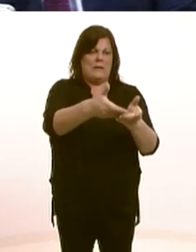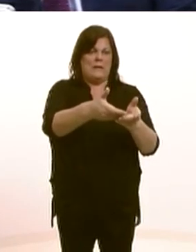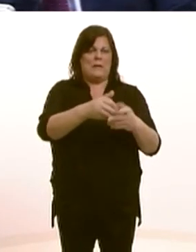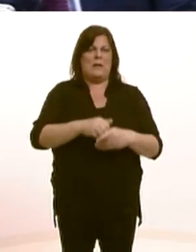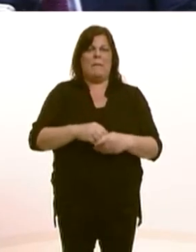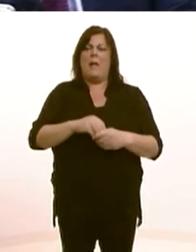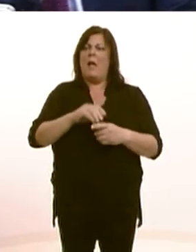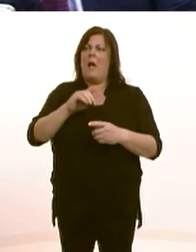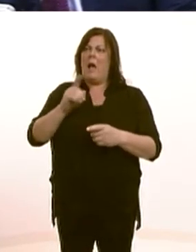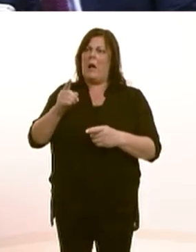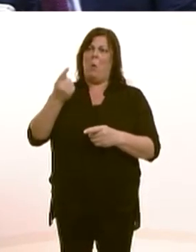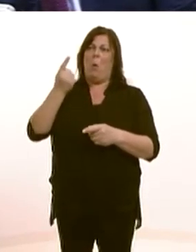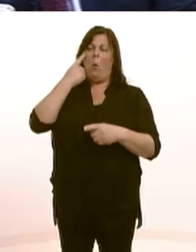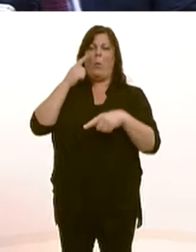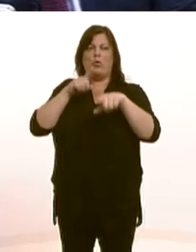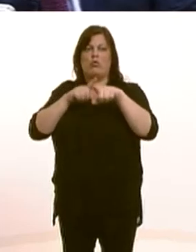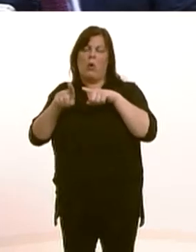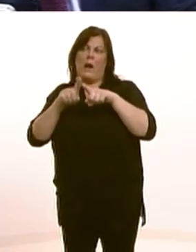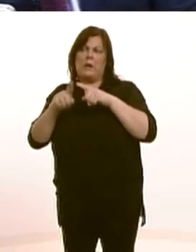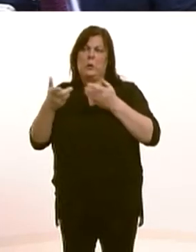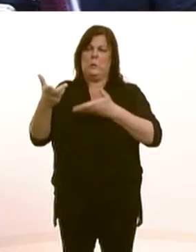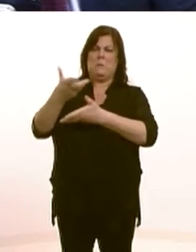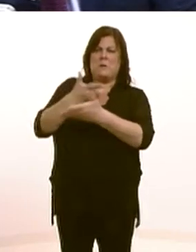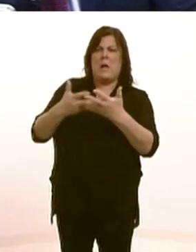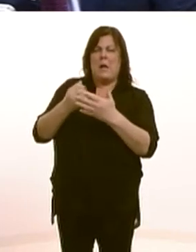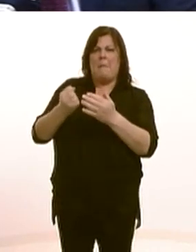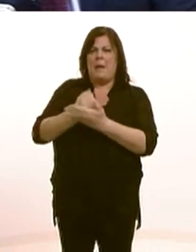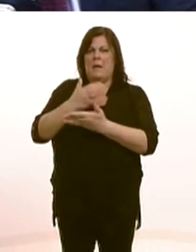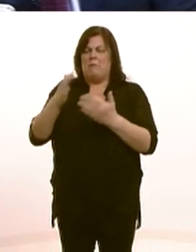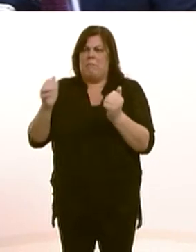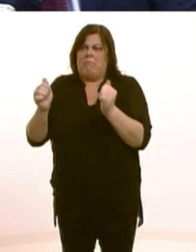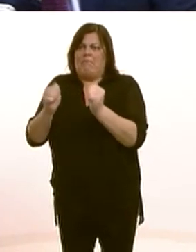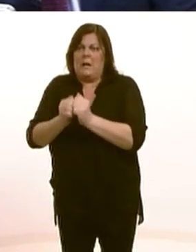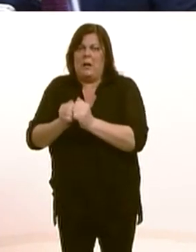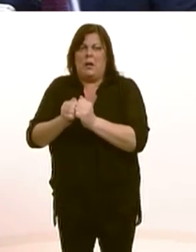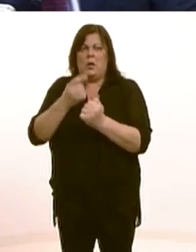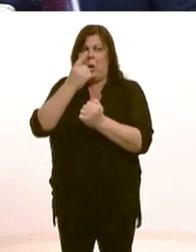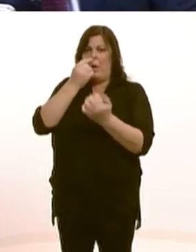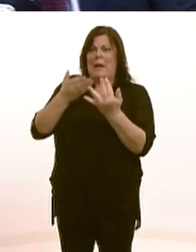as far as the UK is concernedóIím trying to be helpful as far as the UK Government is concerned hereóin order to maintain access to the single market.